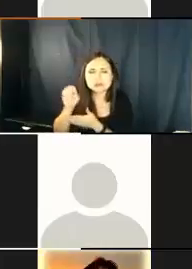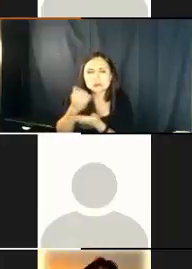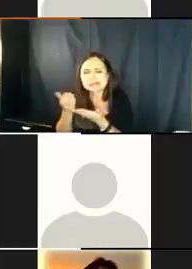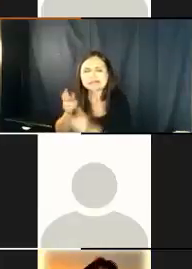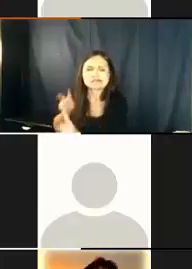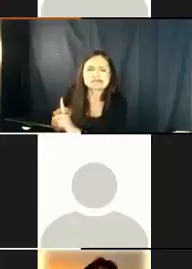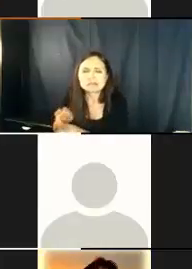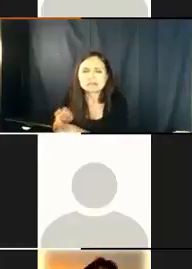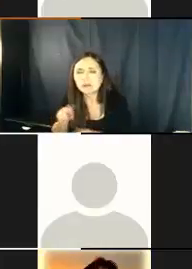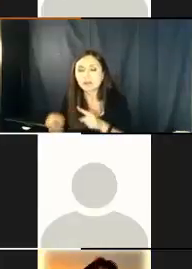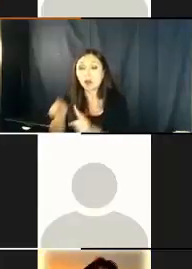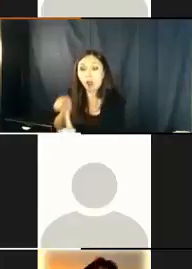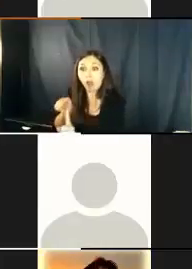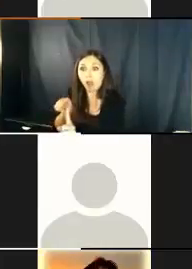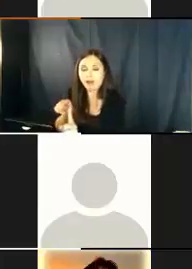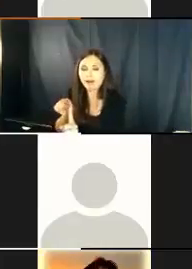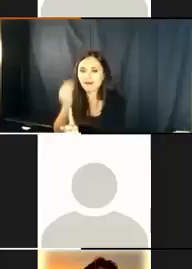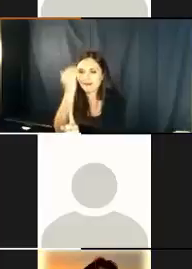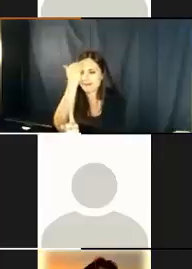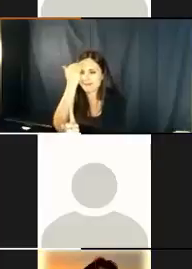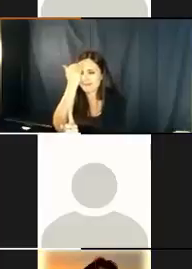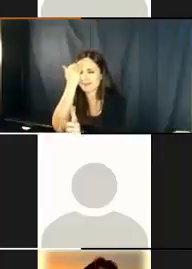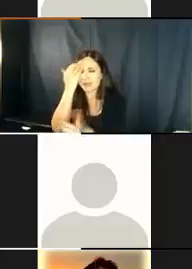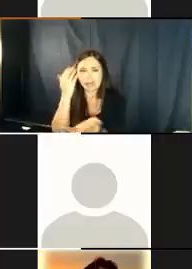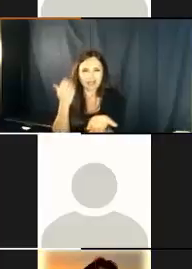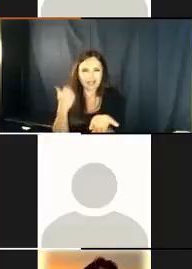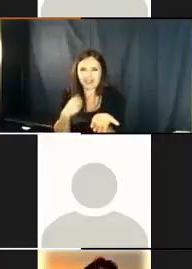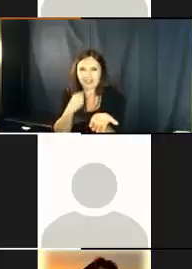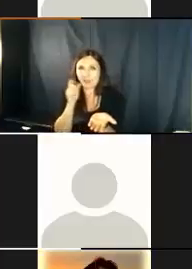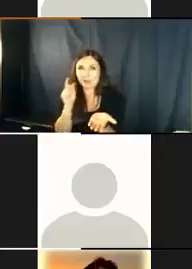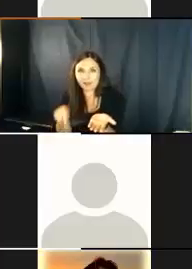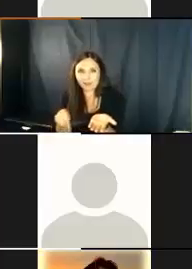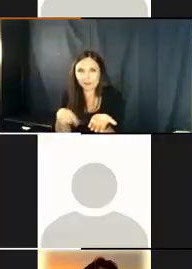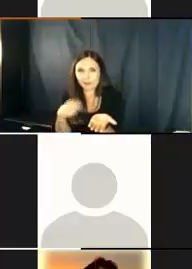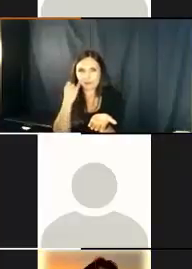once we figure that out you know I don't have to go - if I'm going to figure out how to